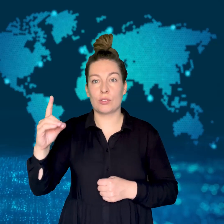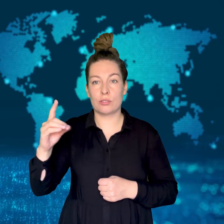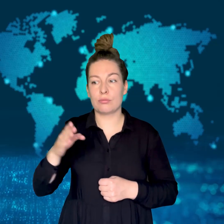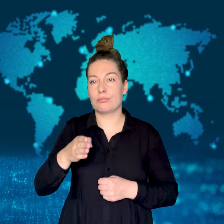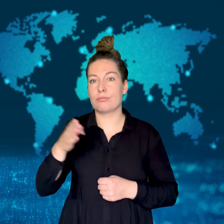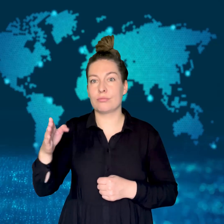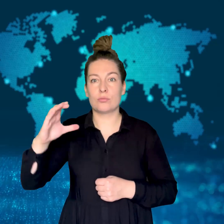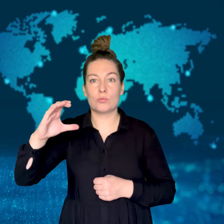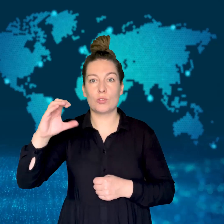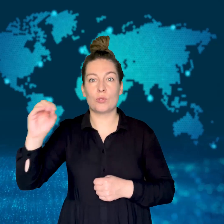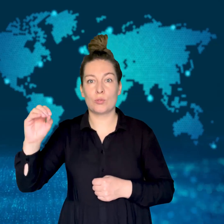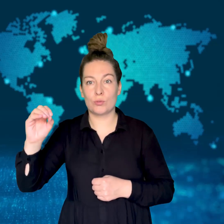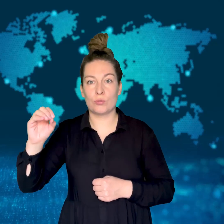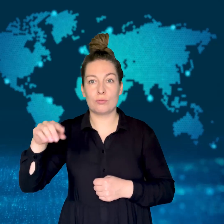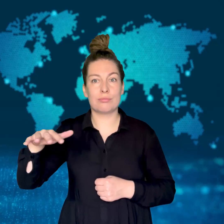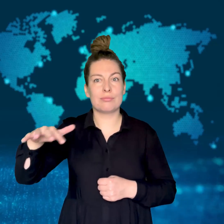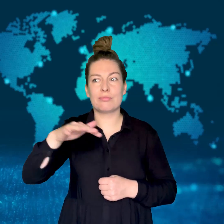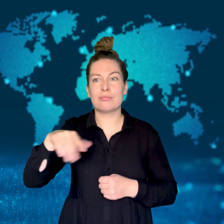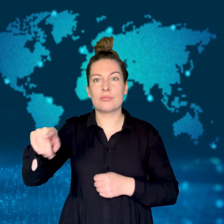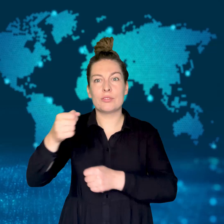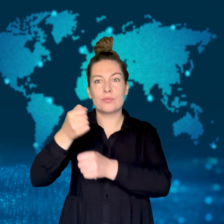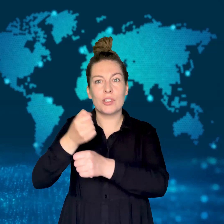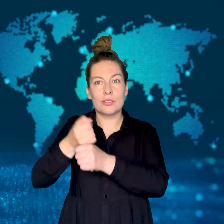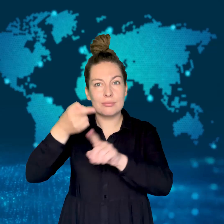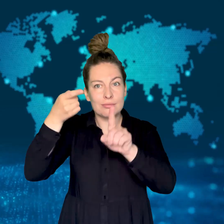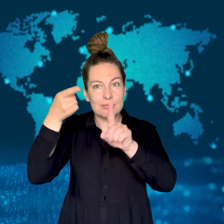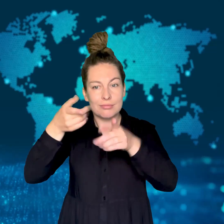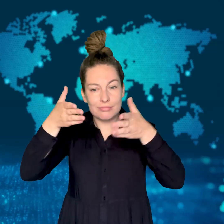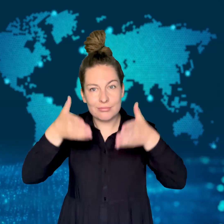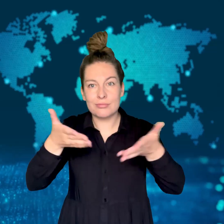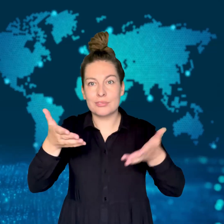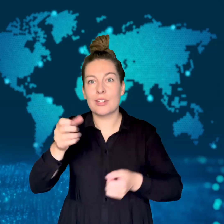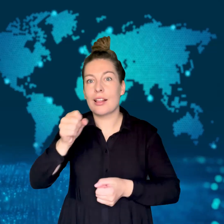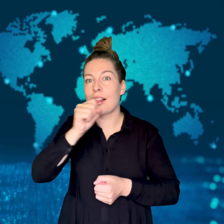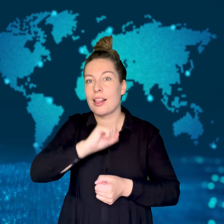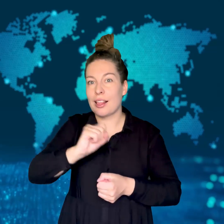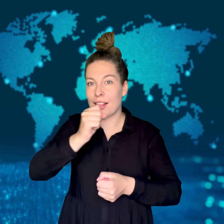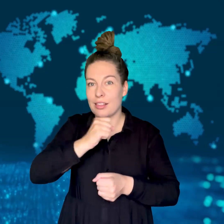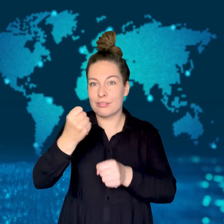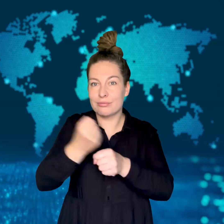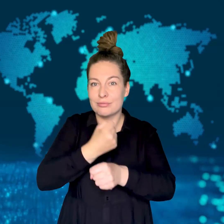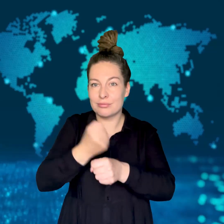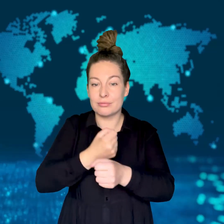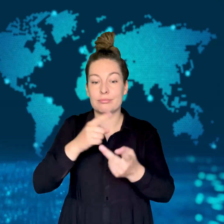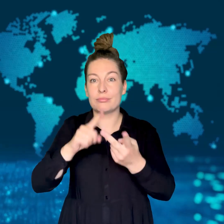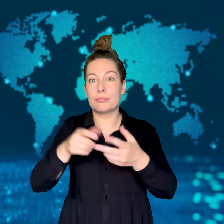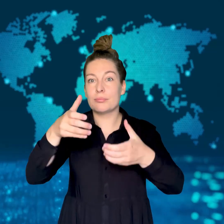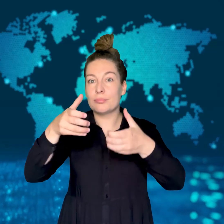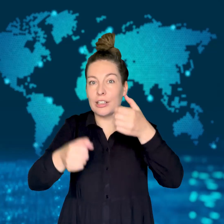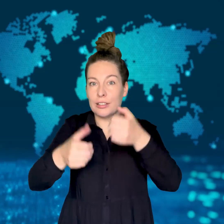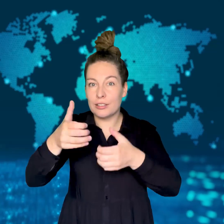The incident occurred at Brown's Food Co, a producer of ice cream, milk, and yogurt.